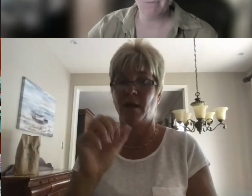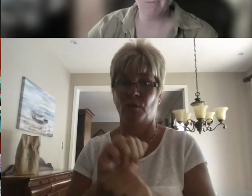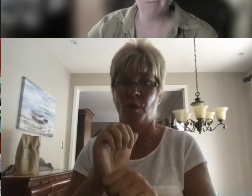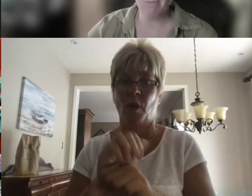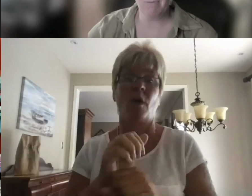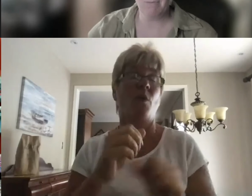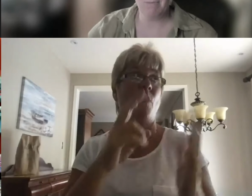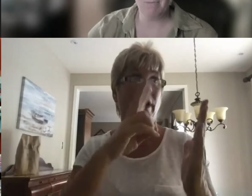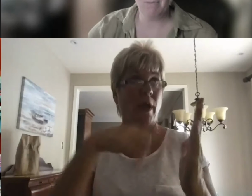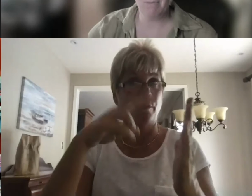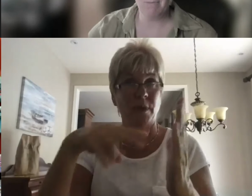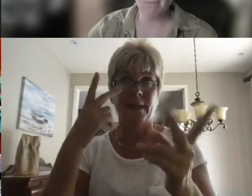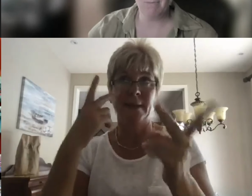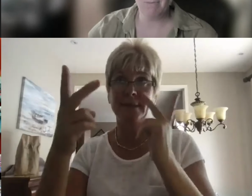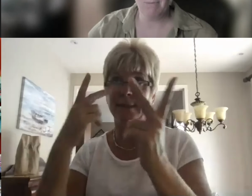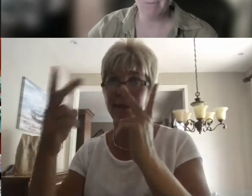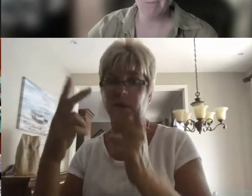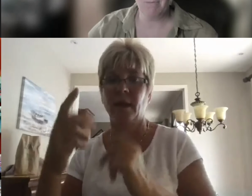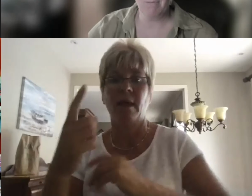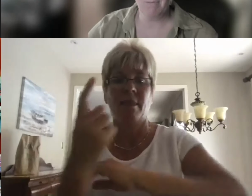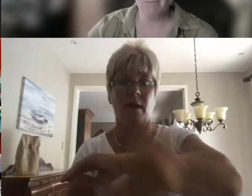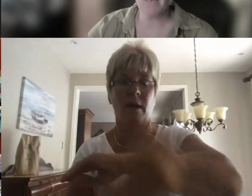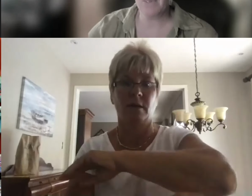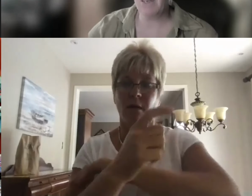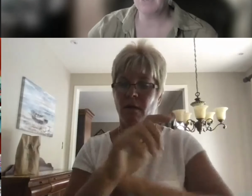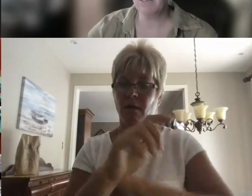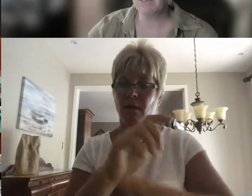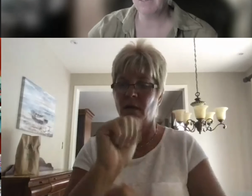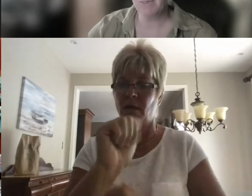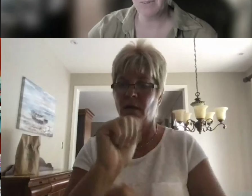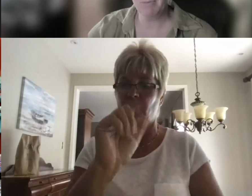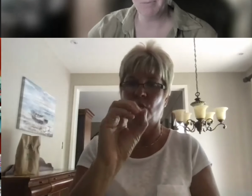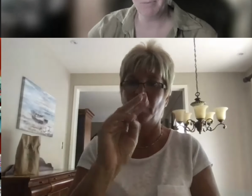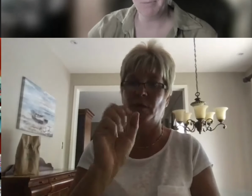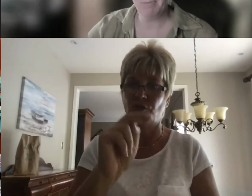that automation is really picking up very quickly there,